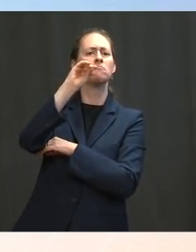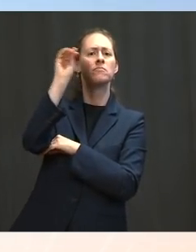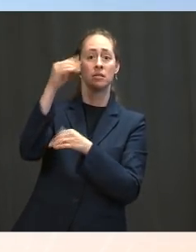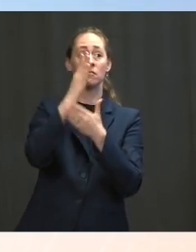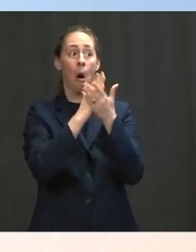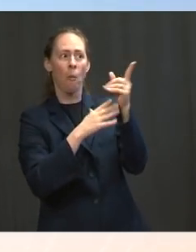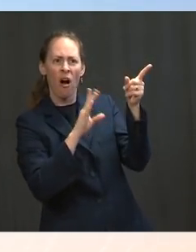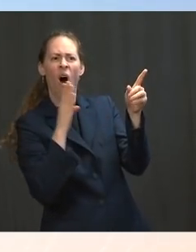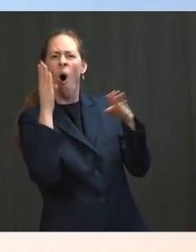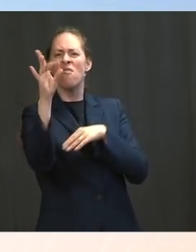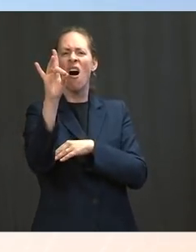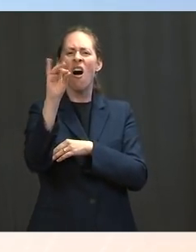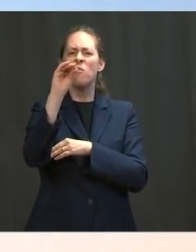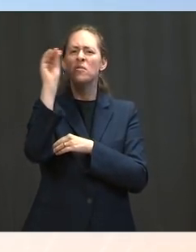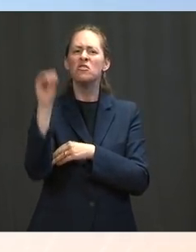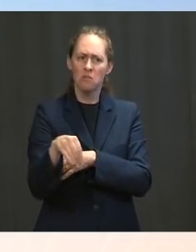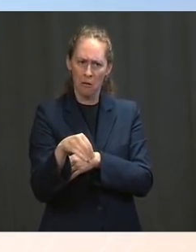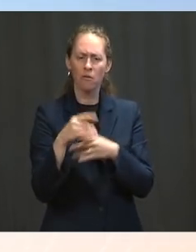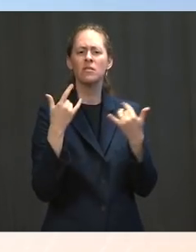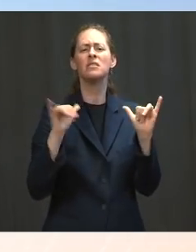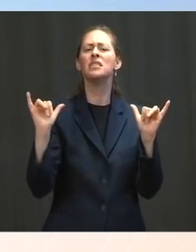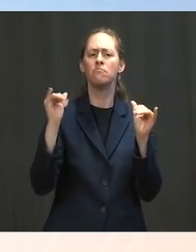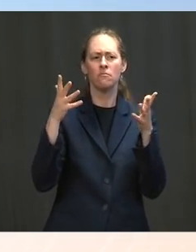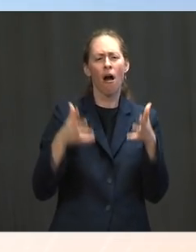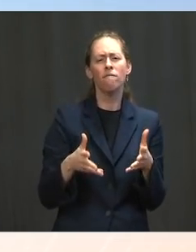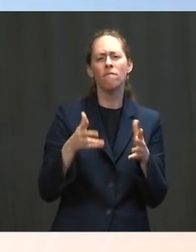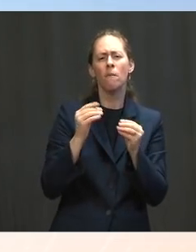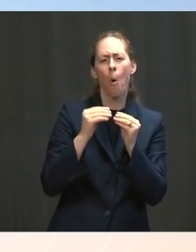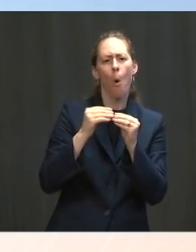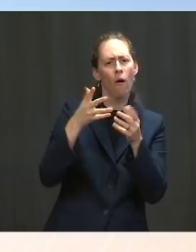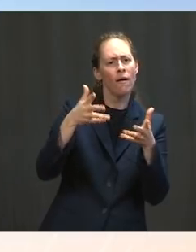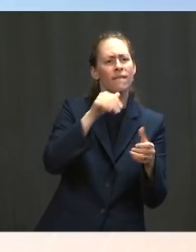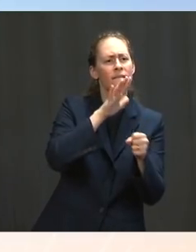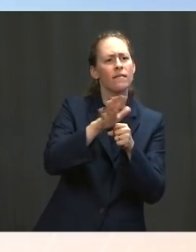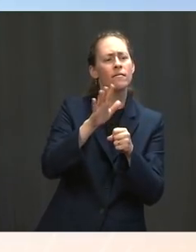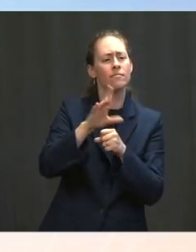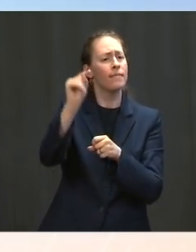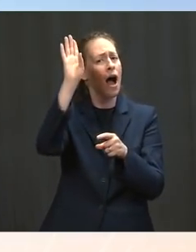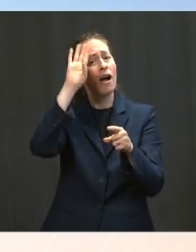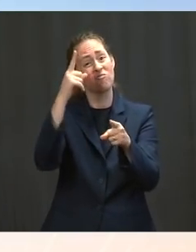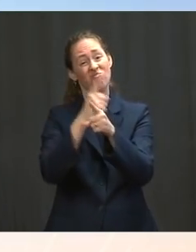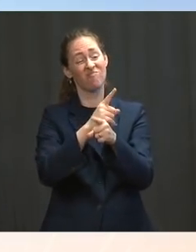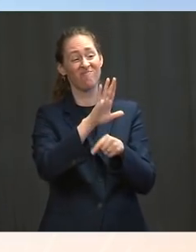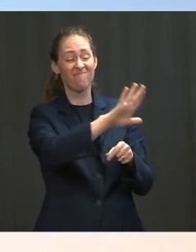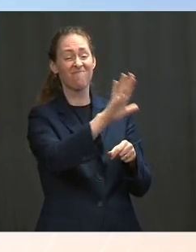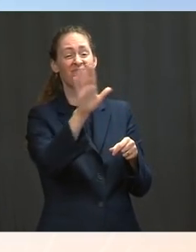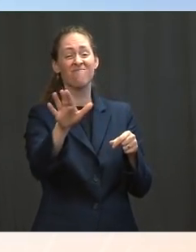You are absolutely correct that it is ultimately up to individuals to decide if they were going -- if they are going to get vaccinated.